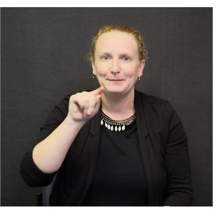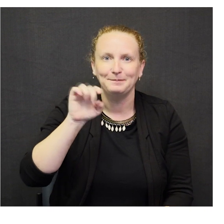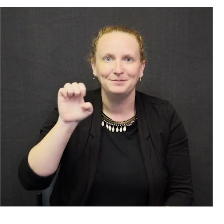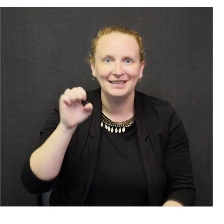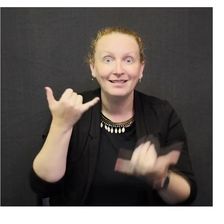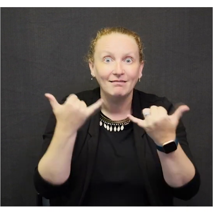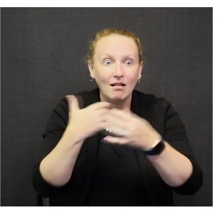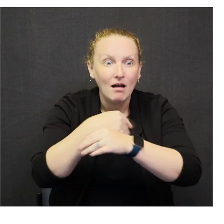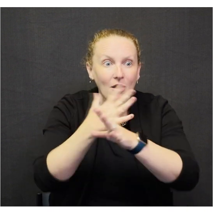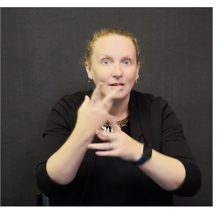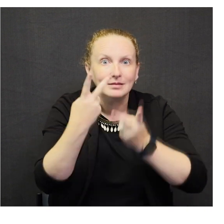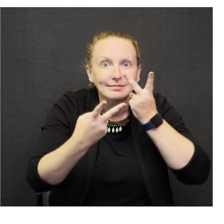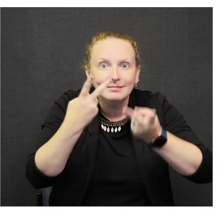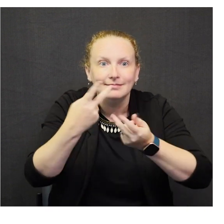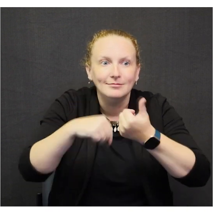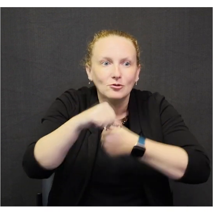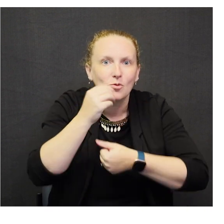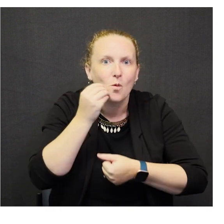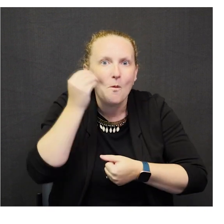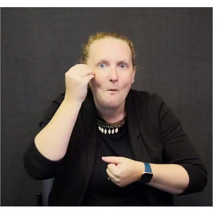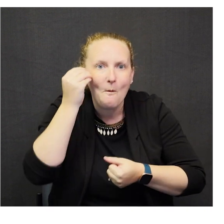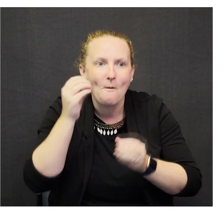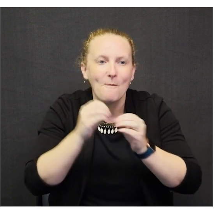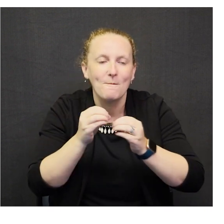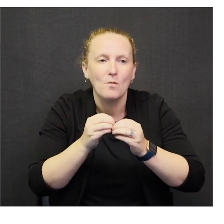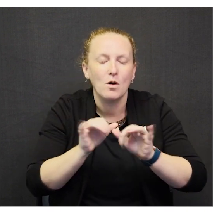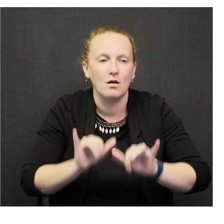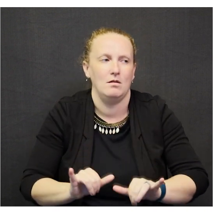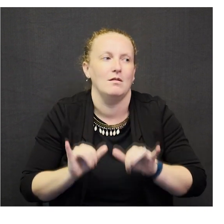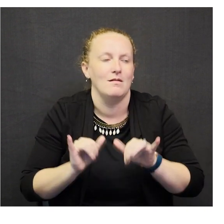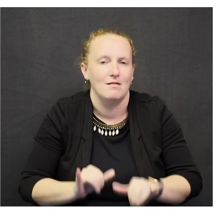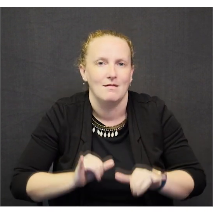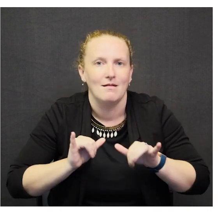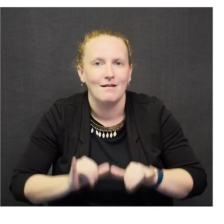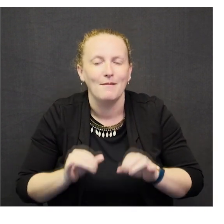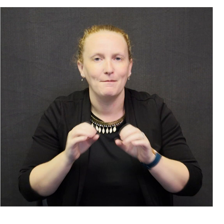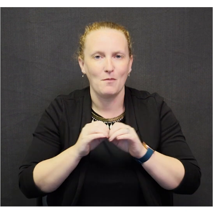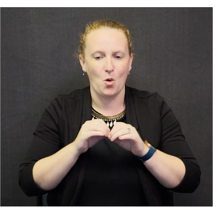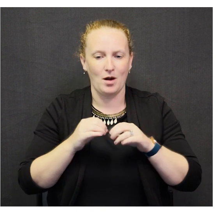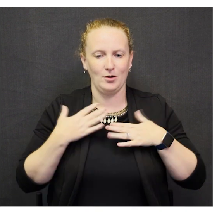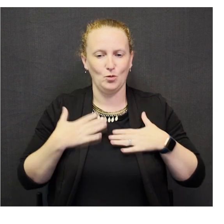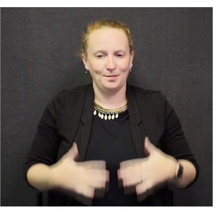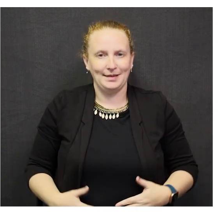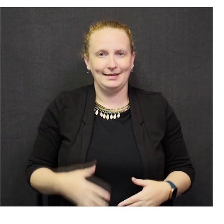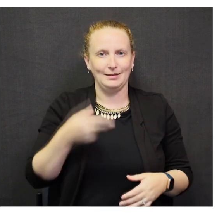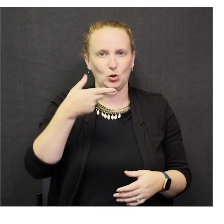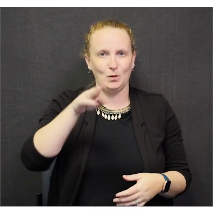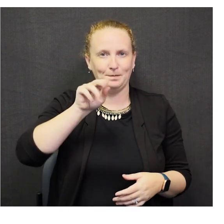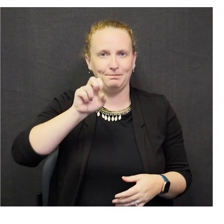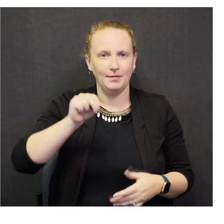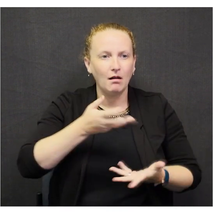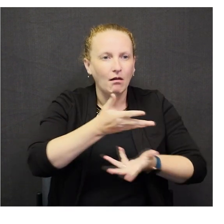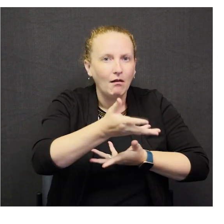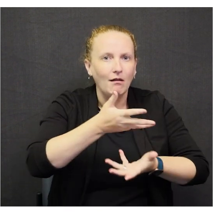being more accepting off both providers and patients and interpreters, you know, having